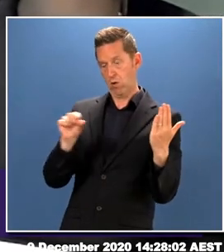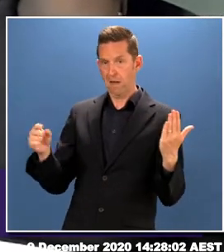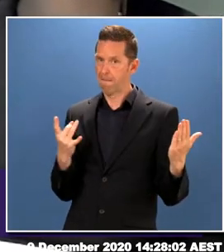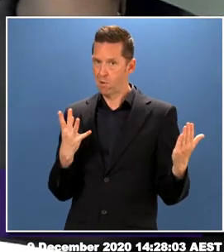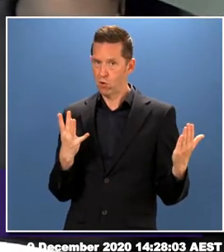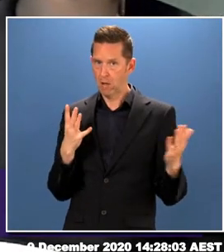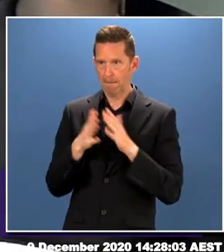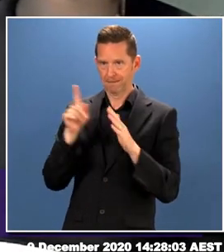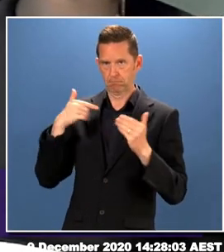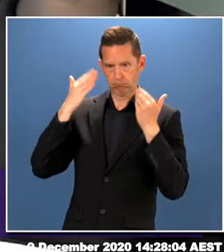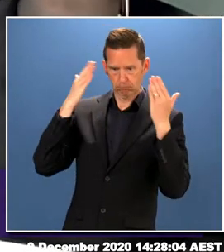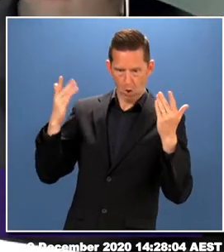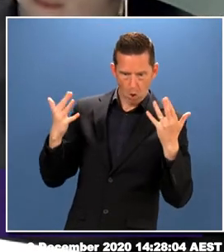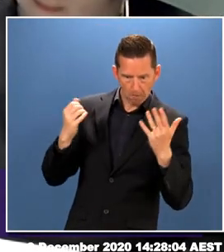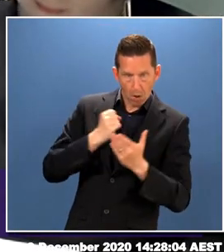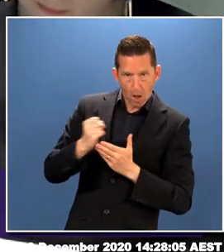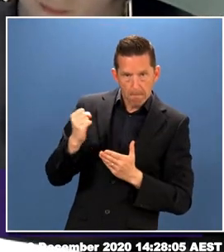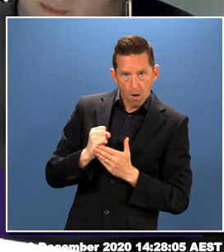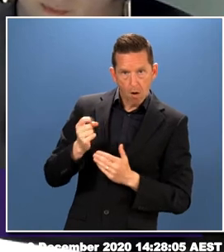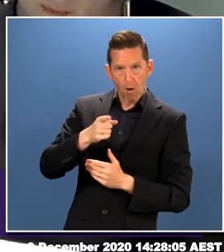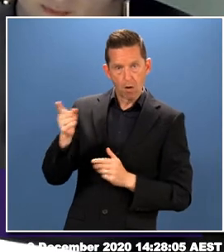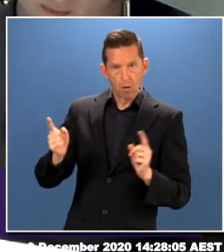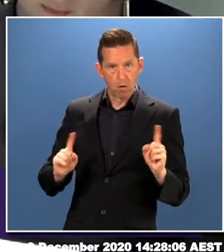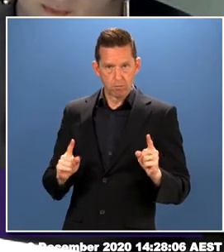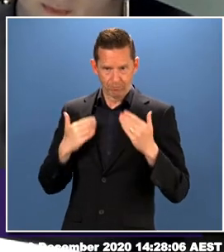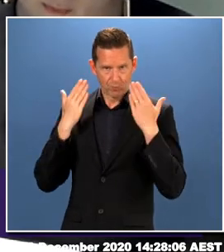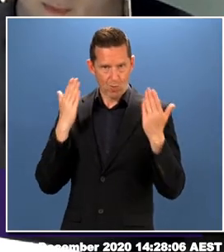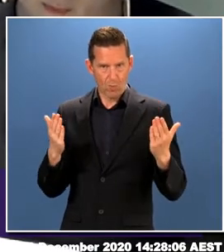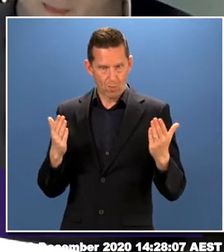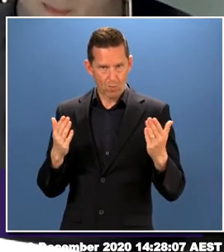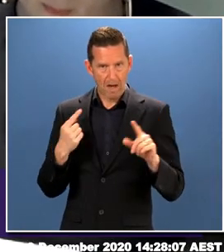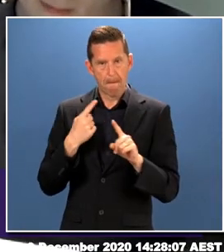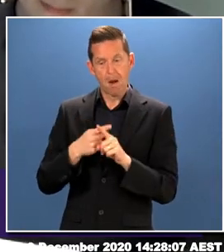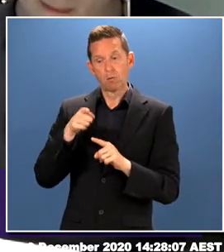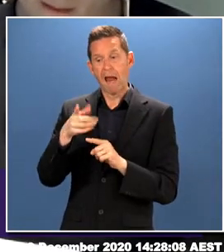clear picture of how many LGBTI people and LGBTI people with disability